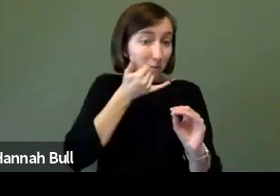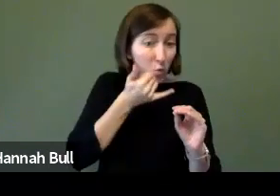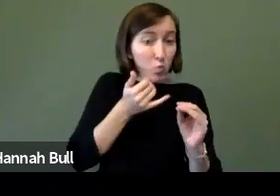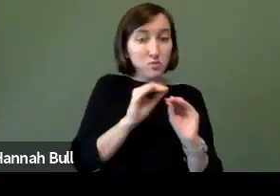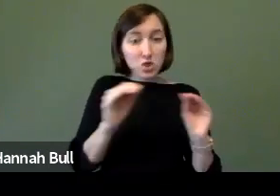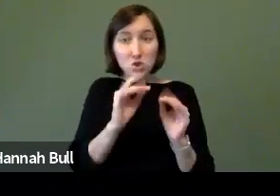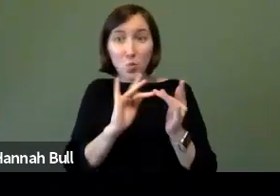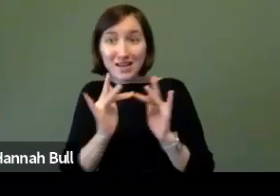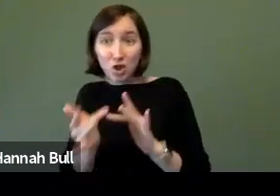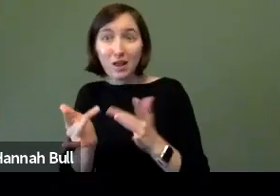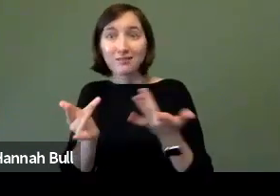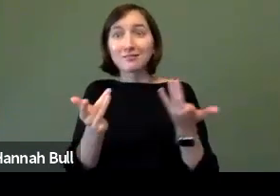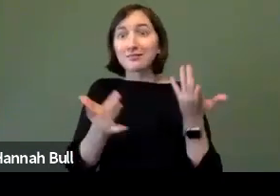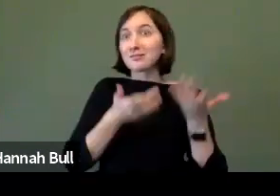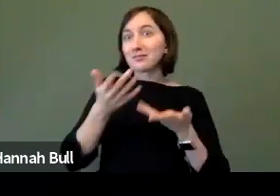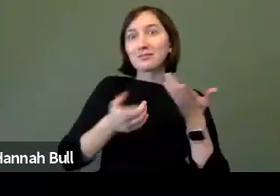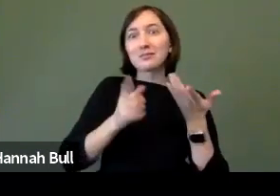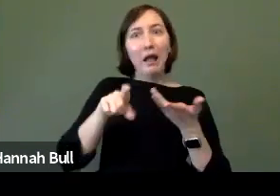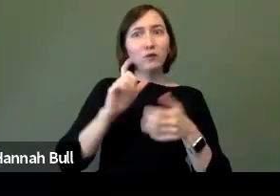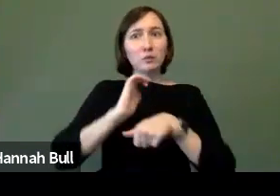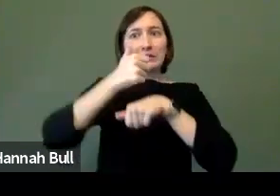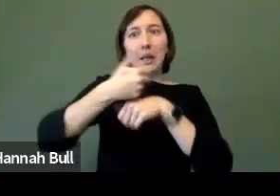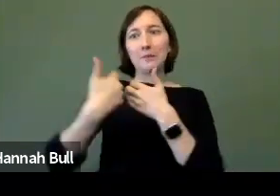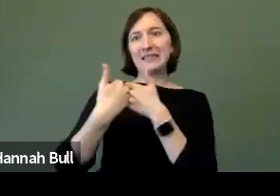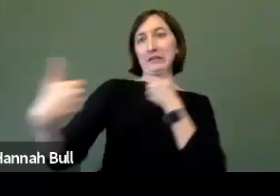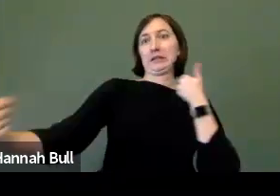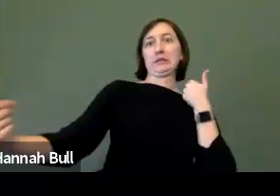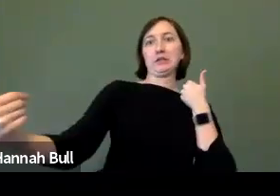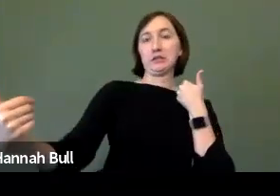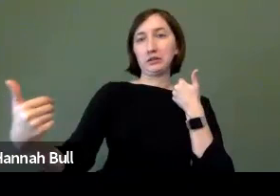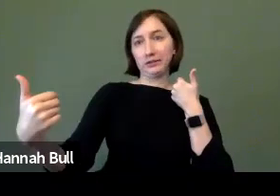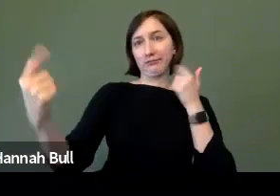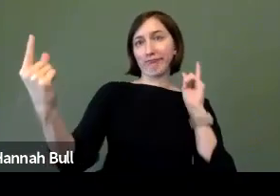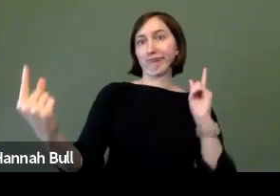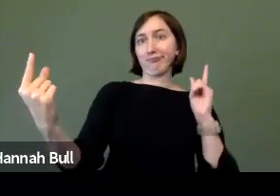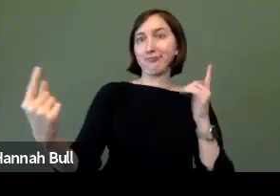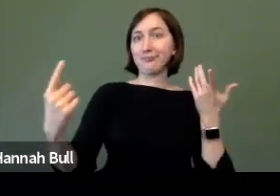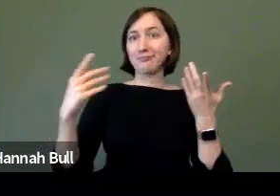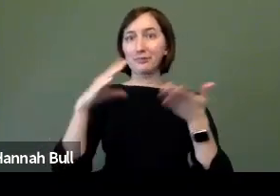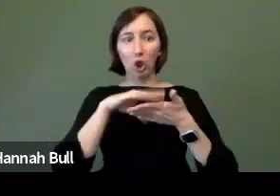which is a whole other arena on how to figure out educational settings